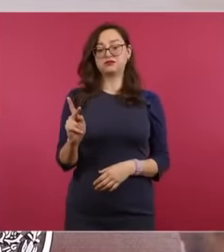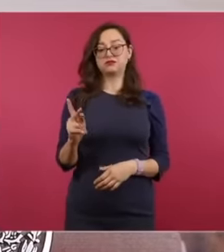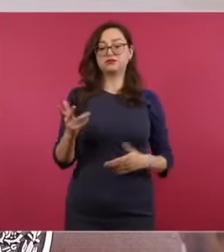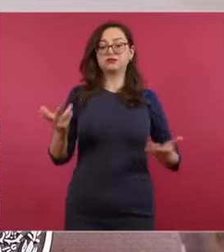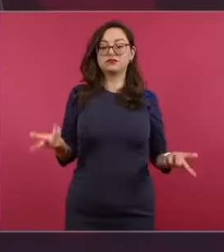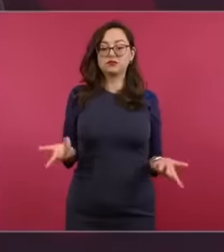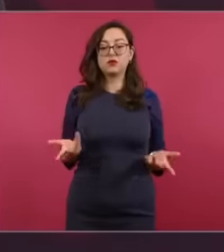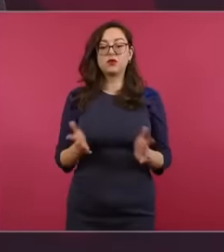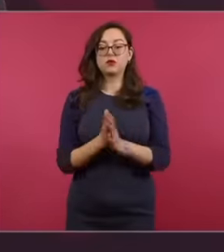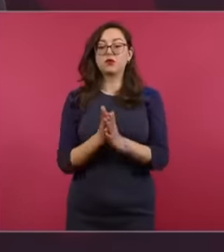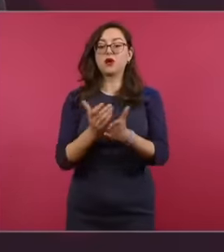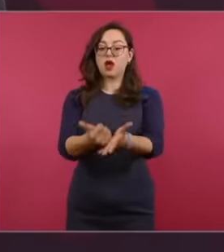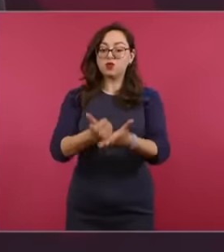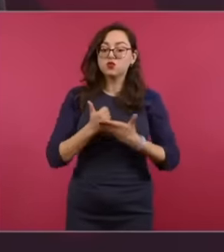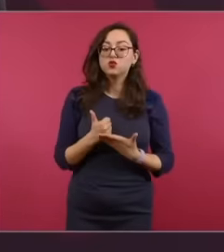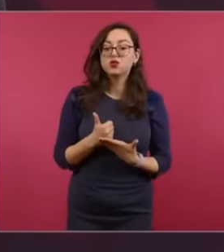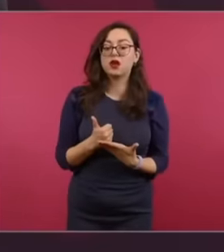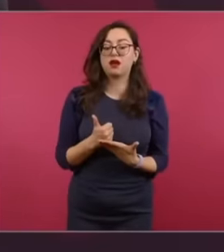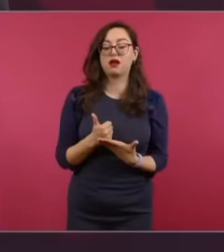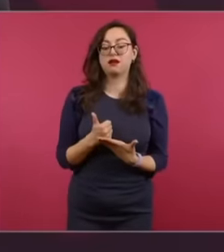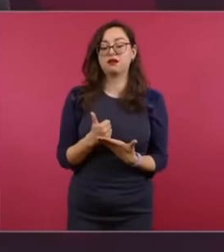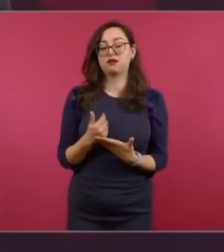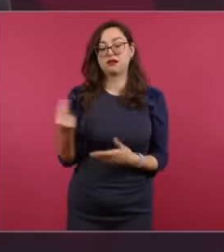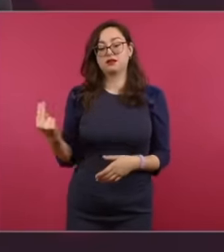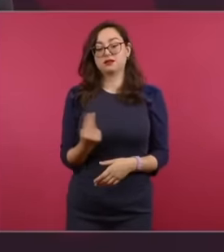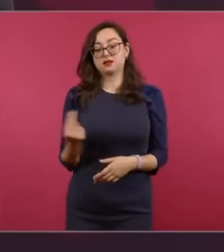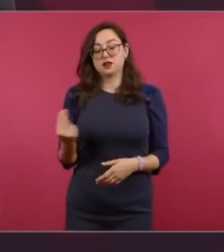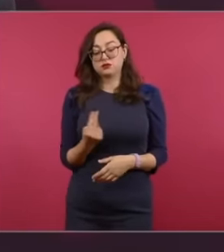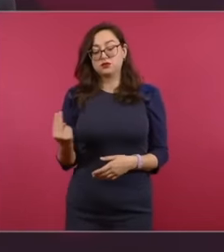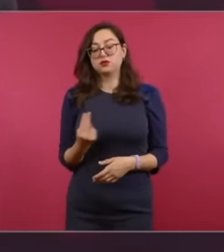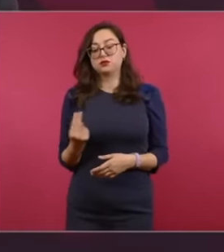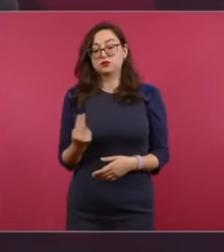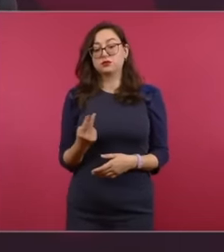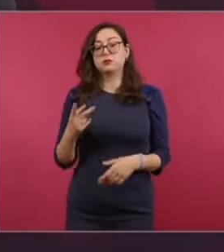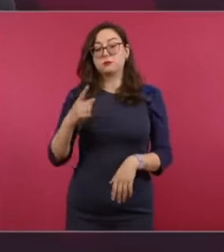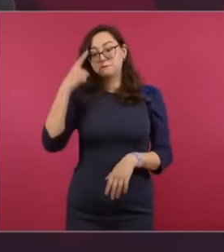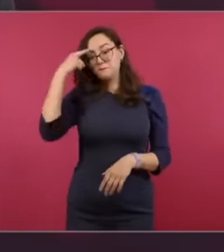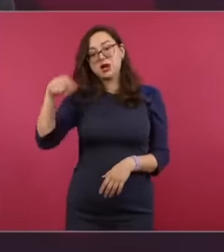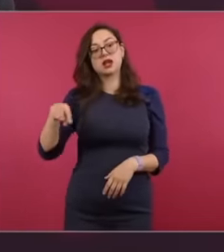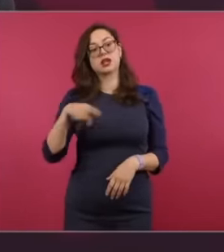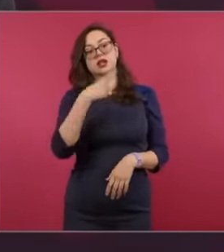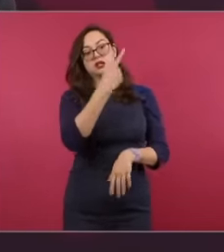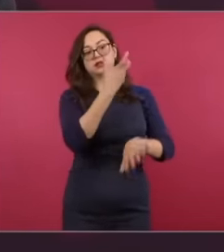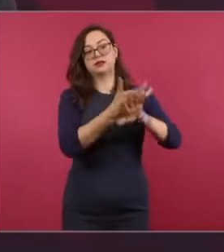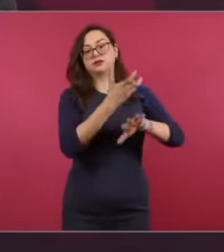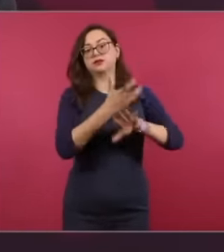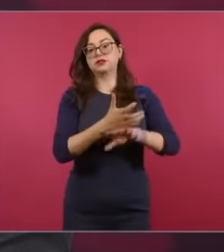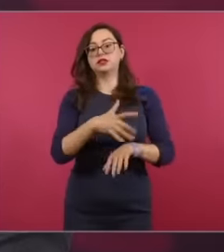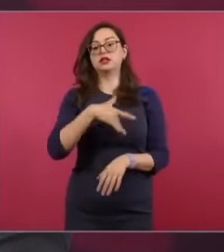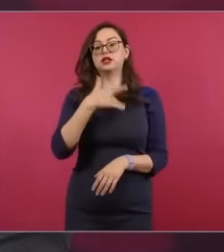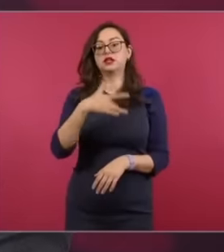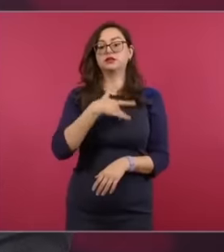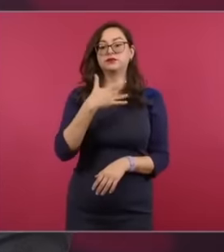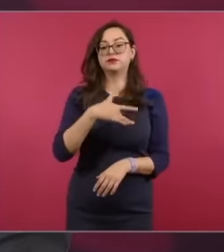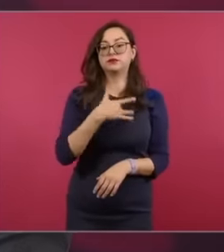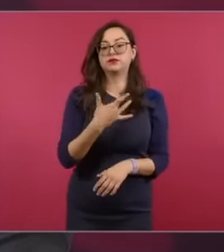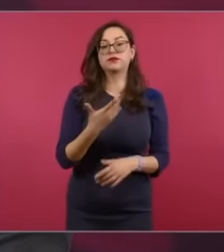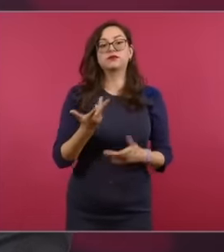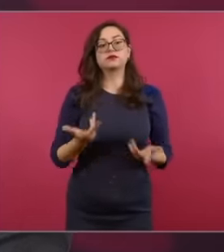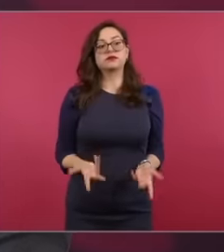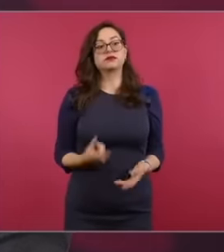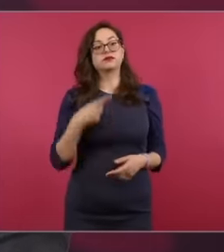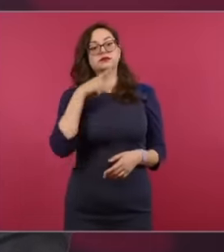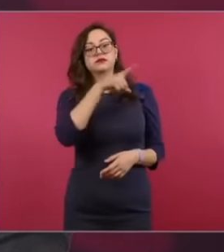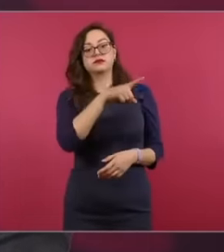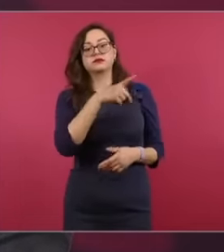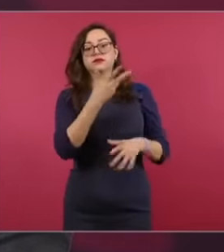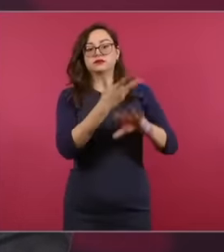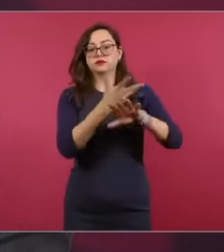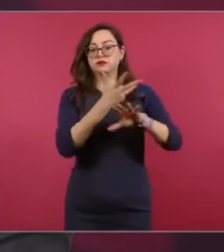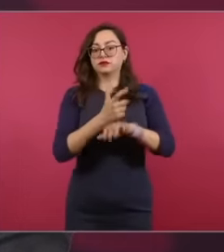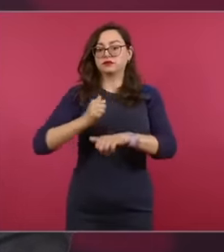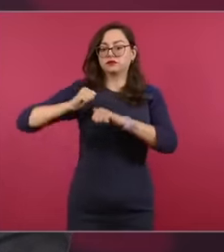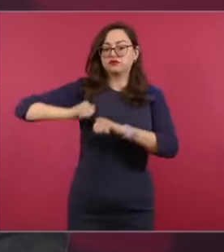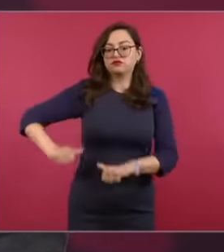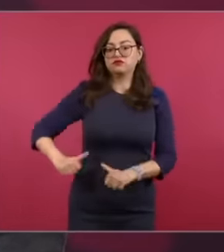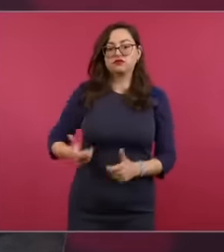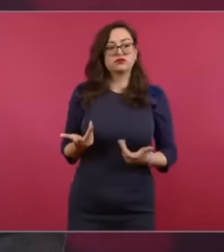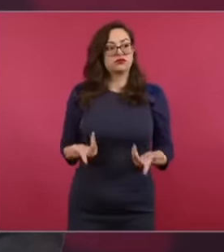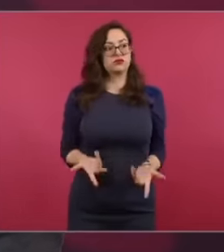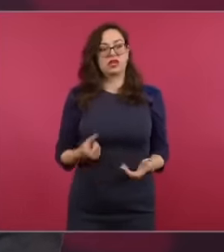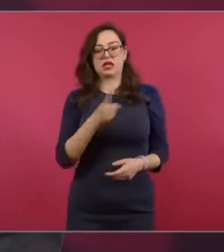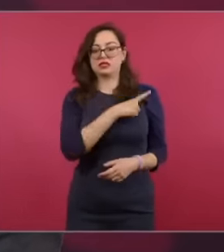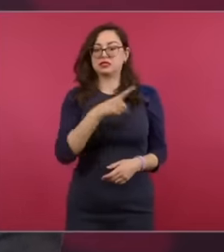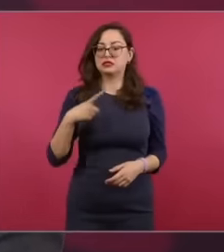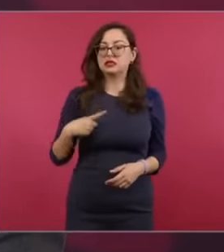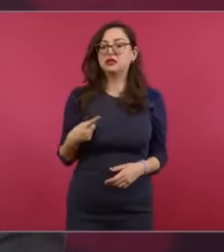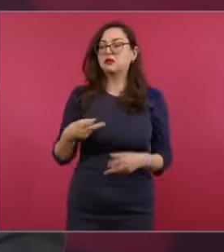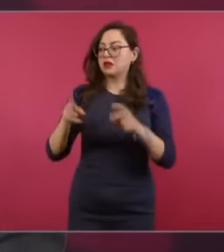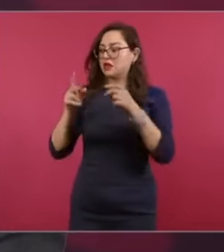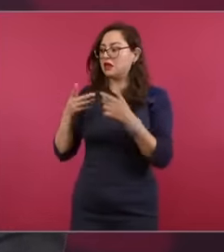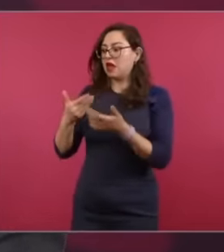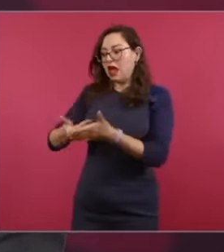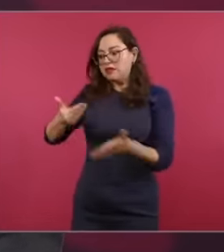raise awareness among the authorities in the United States so that the causes are addressed is that